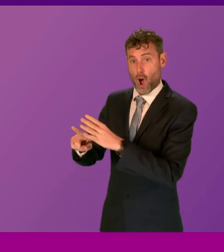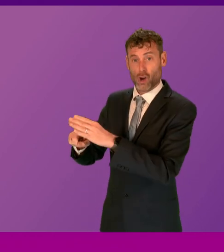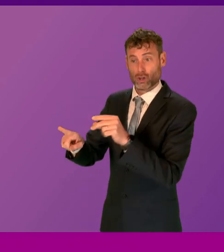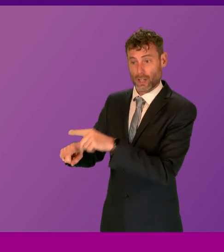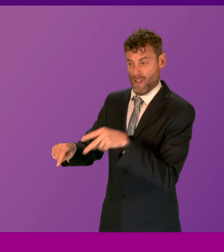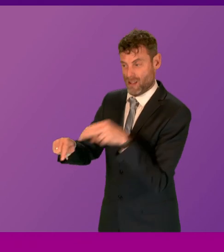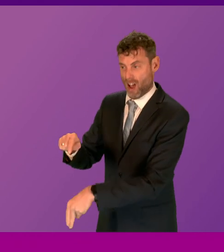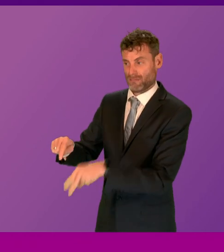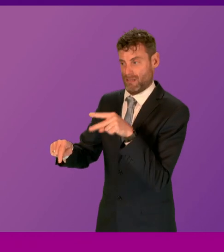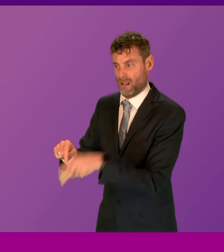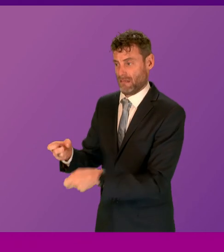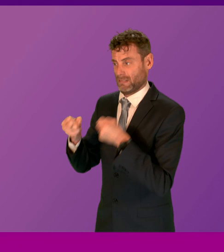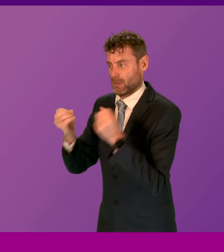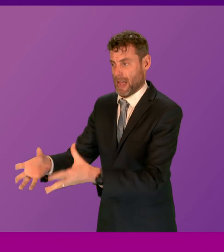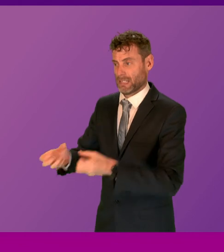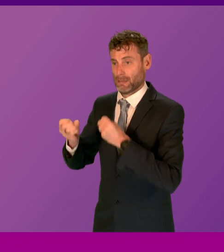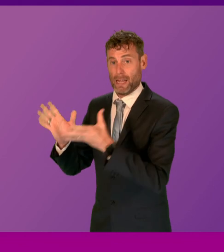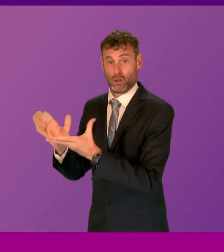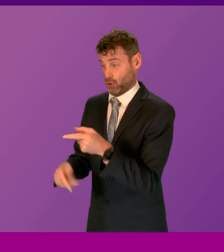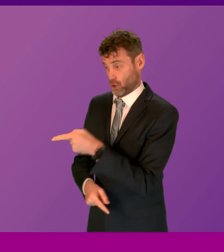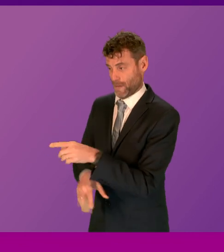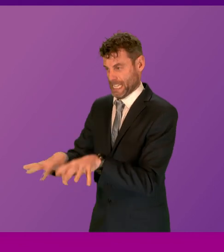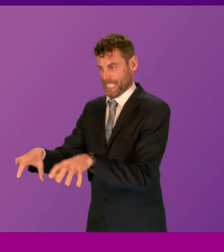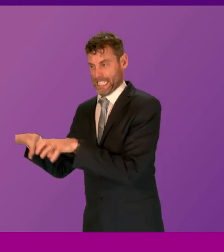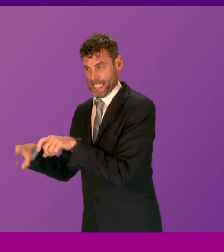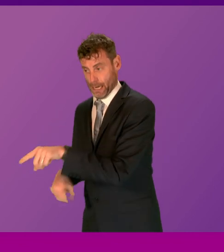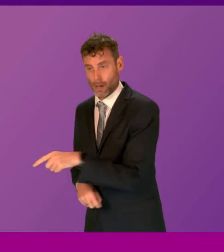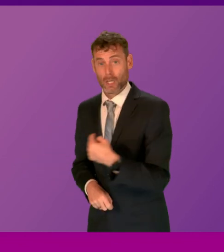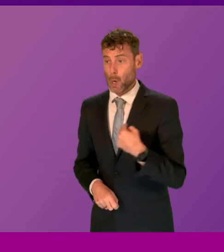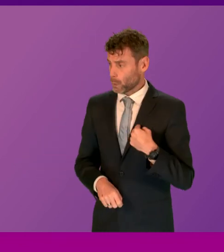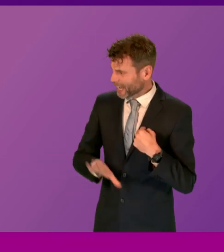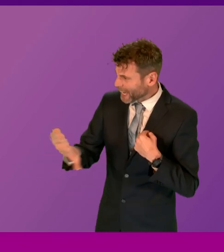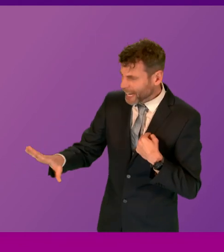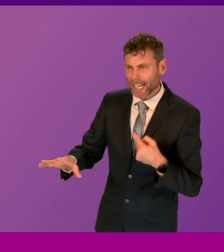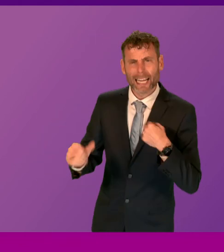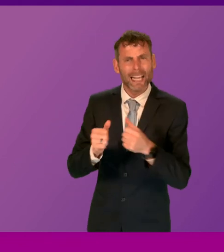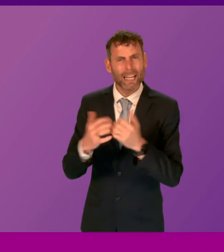The SNP-led Scottish Government will invest in our NHS and make sure that we have record